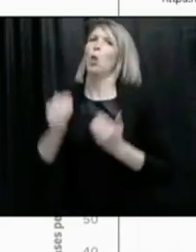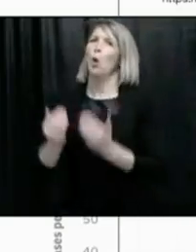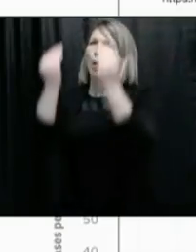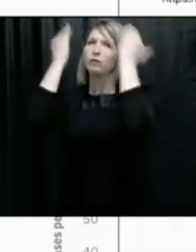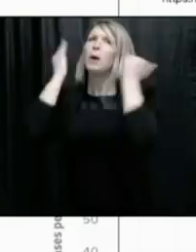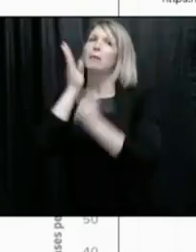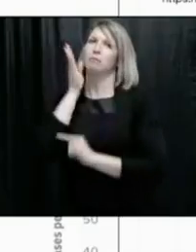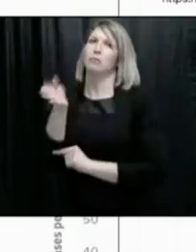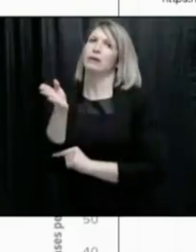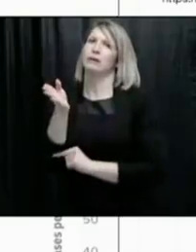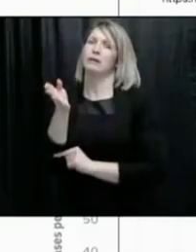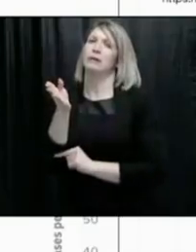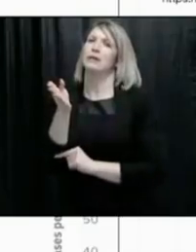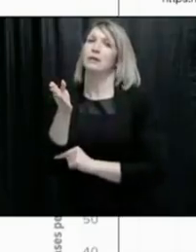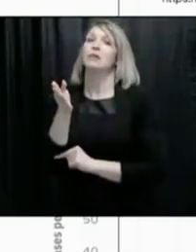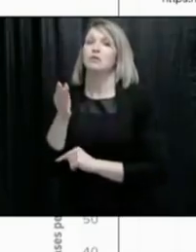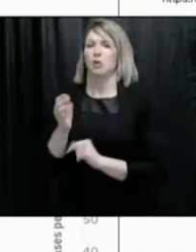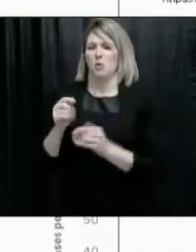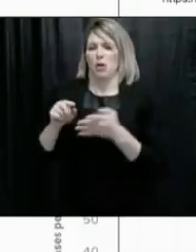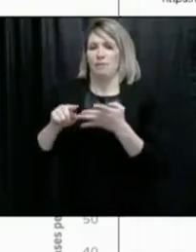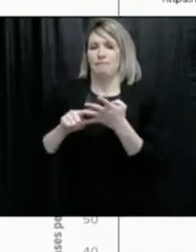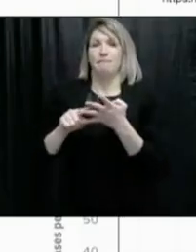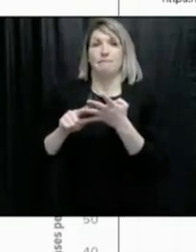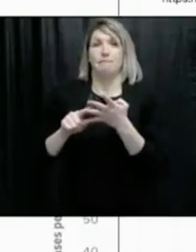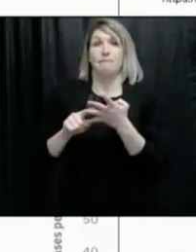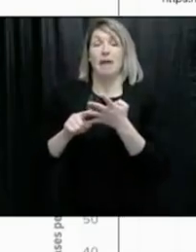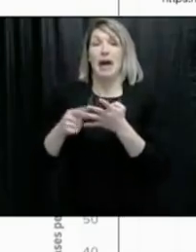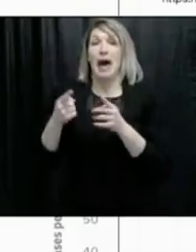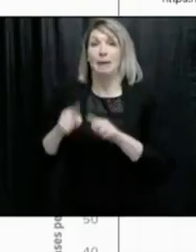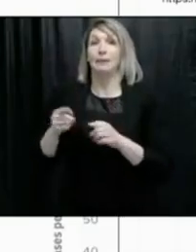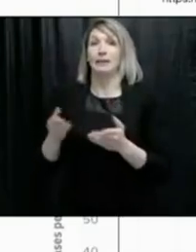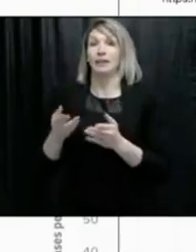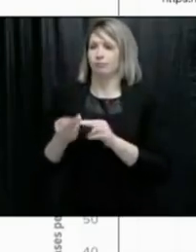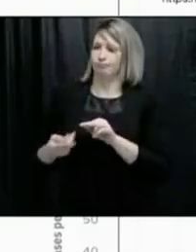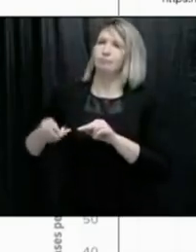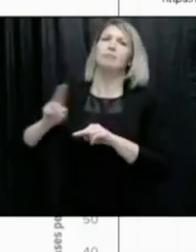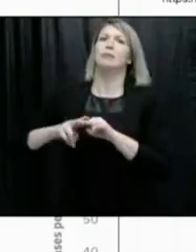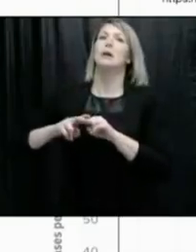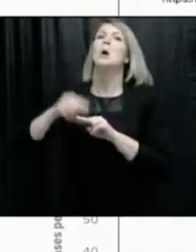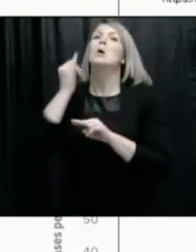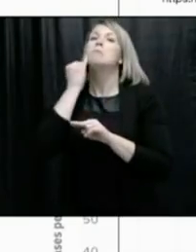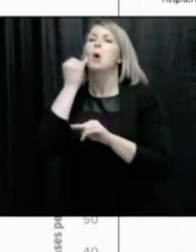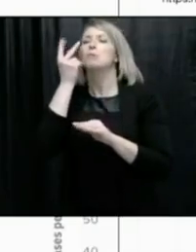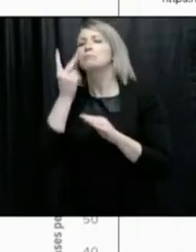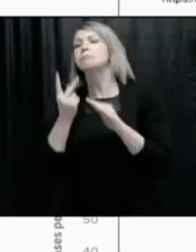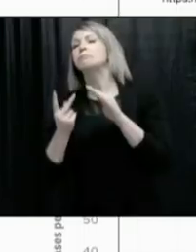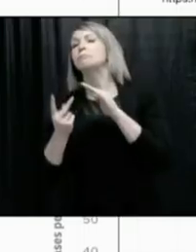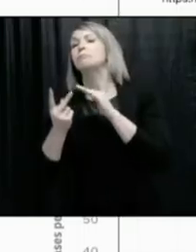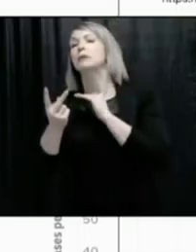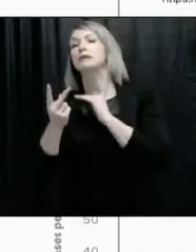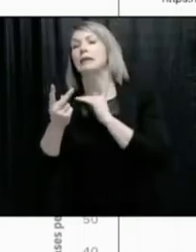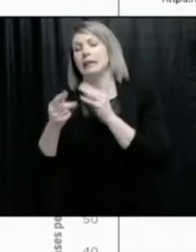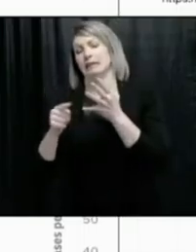SO THIS COULD HAVE BEEN CATASTROPHIC WITH LITTLE WARNING TO HAVE SO MANY CASES.